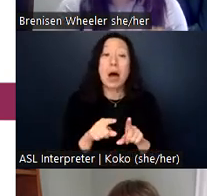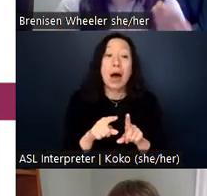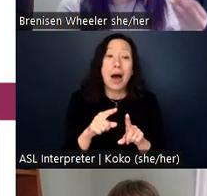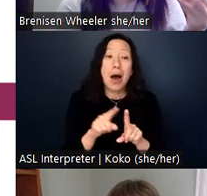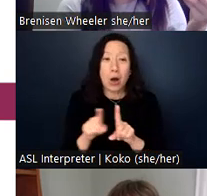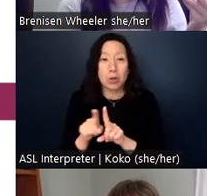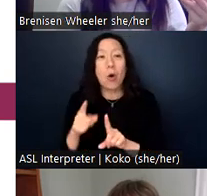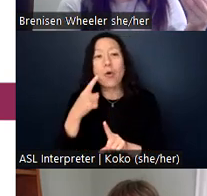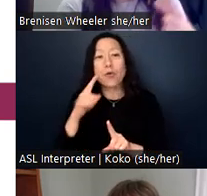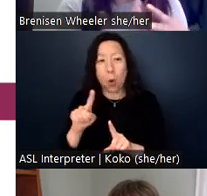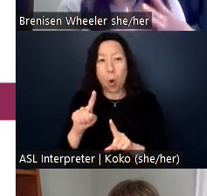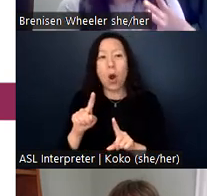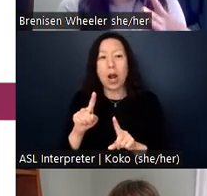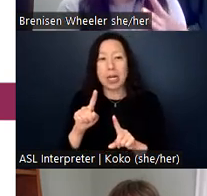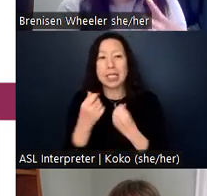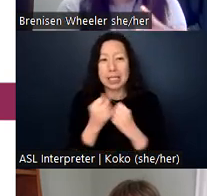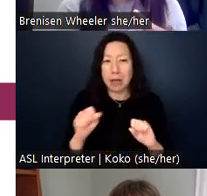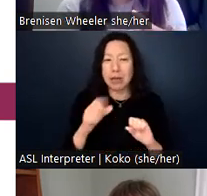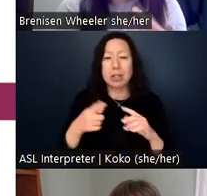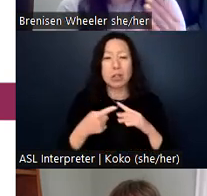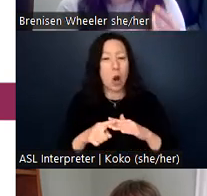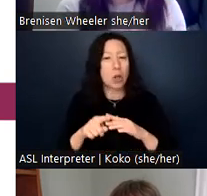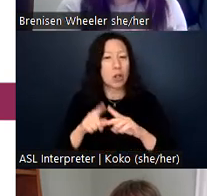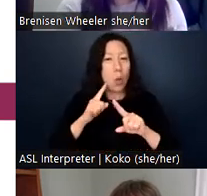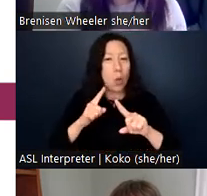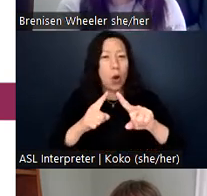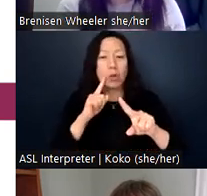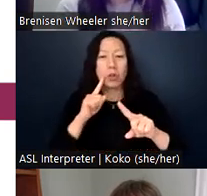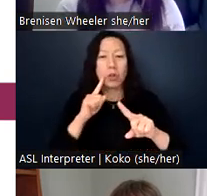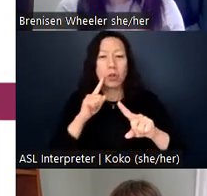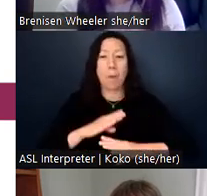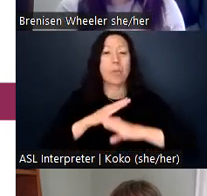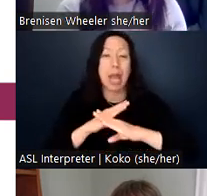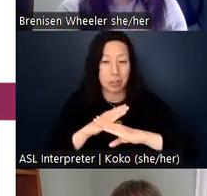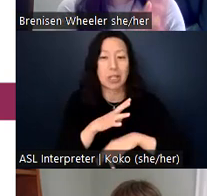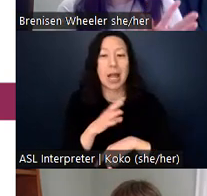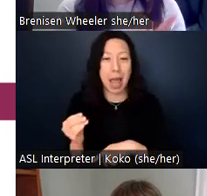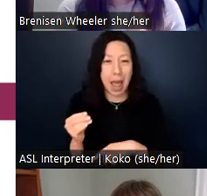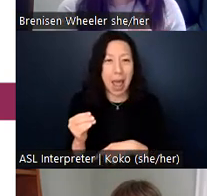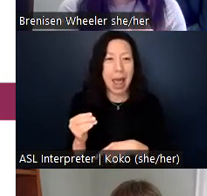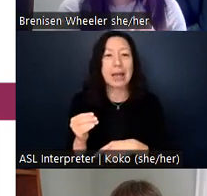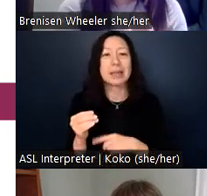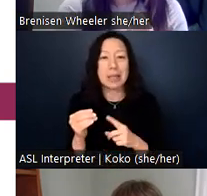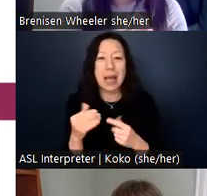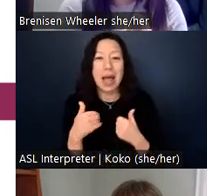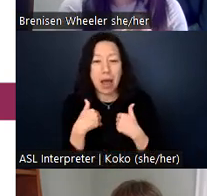towards prevention, and how the relationships within Lgbtq communities as well.